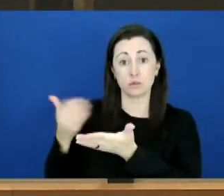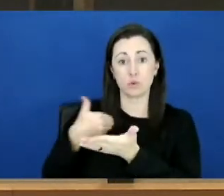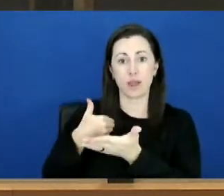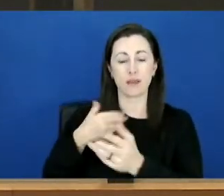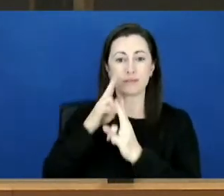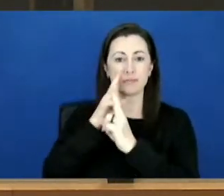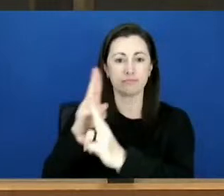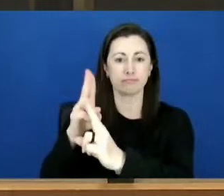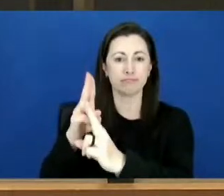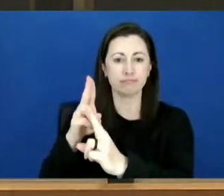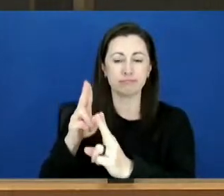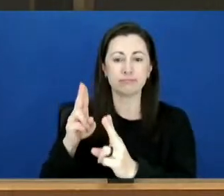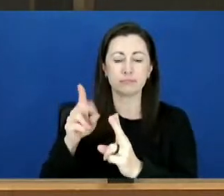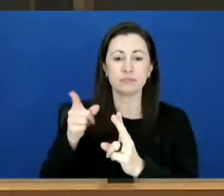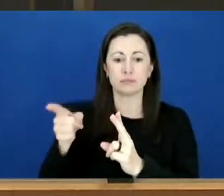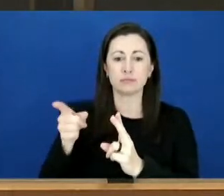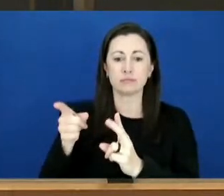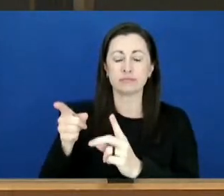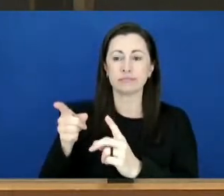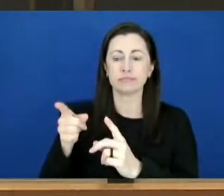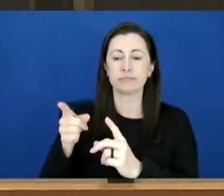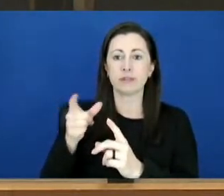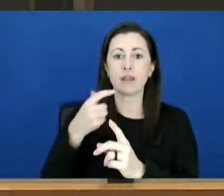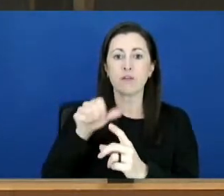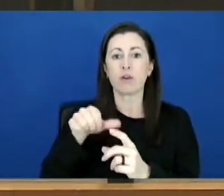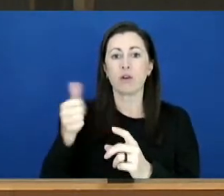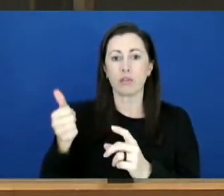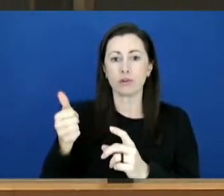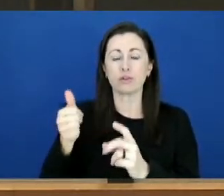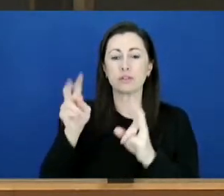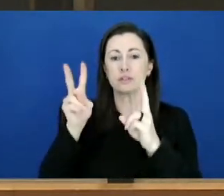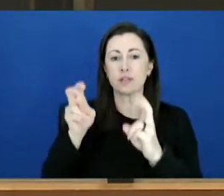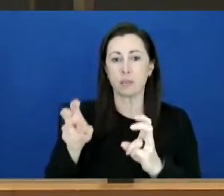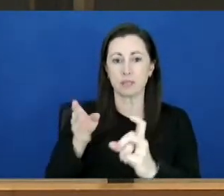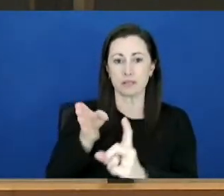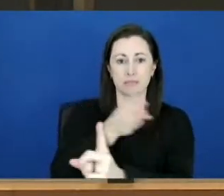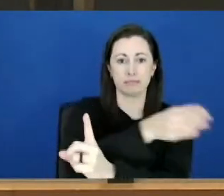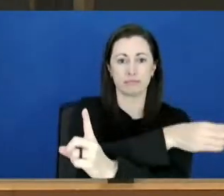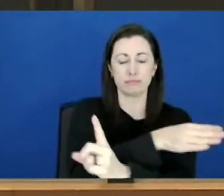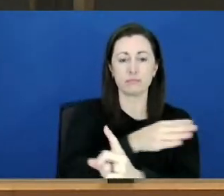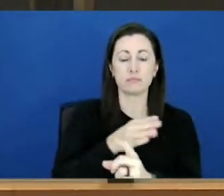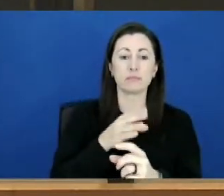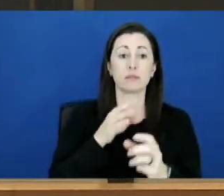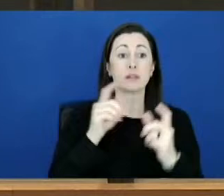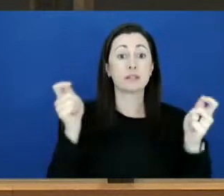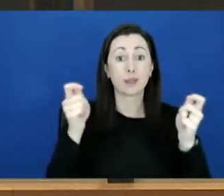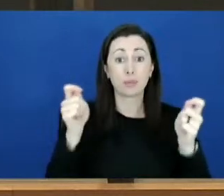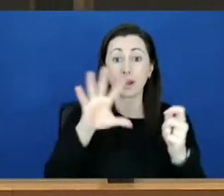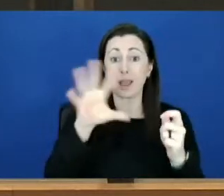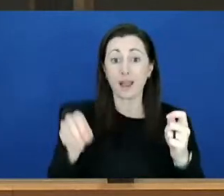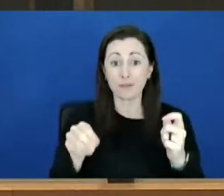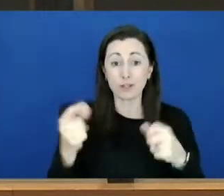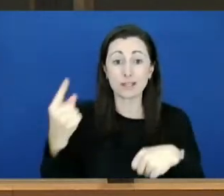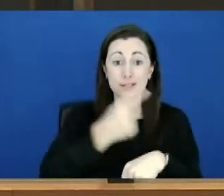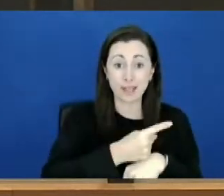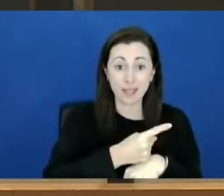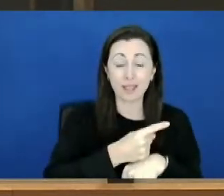TO BE HERE AND ALSO FOR OUR STUDENTS TO HAVE HAD THE